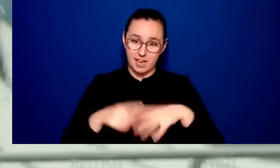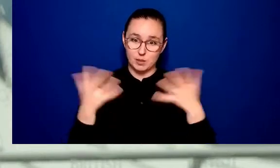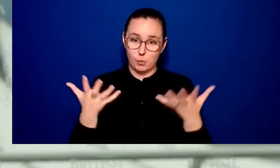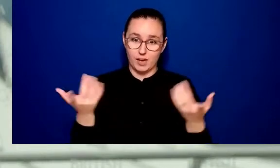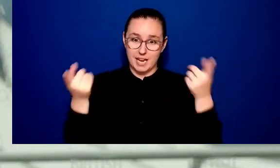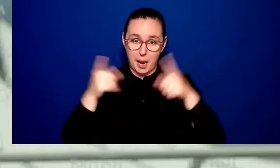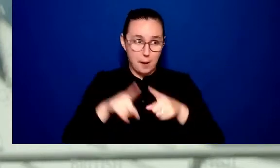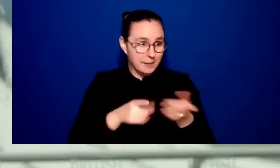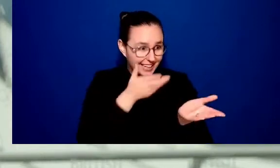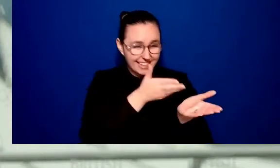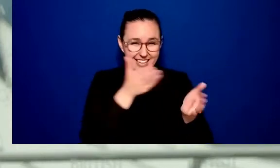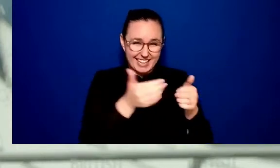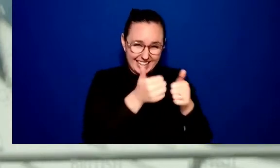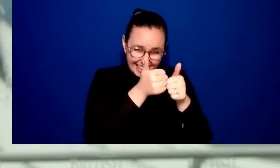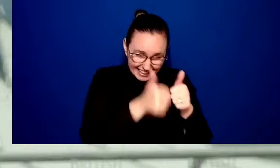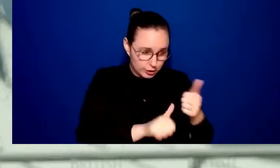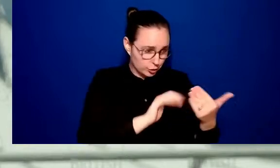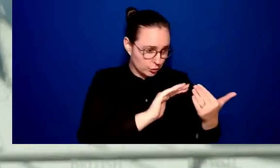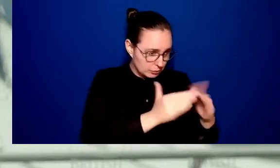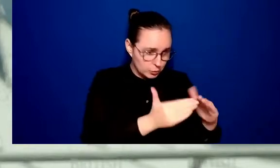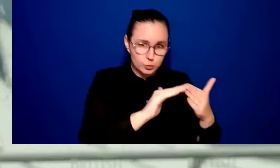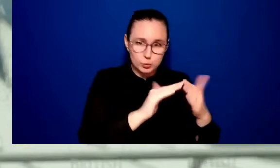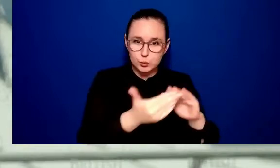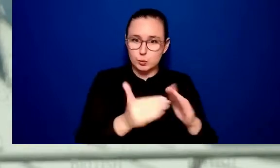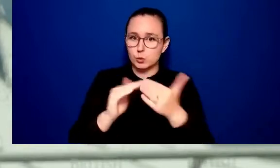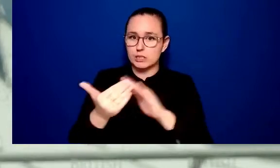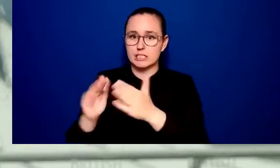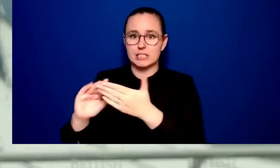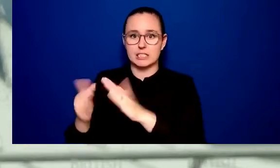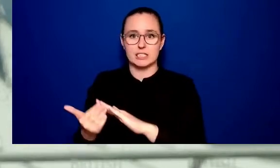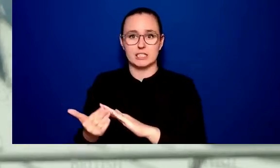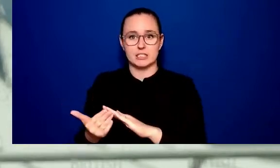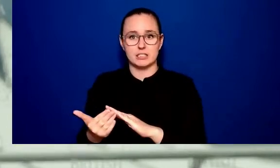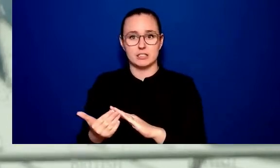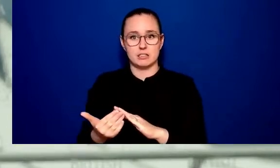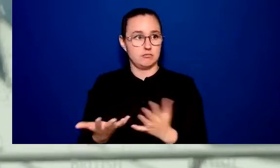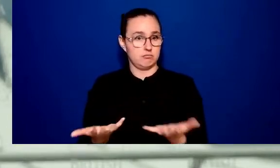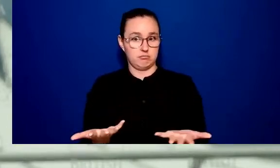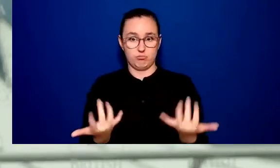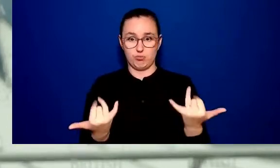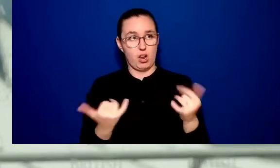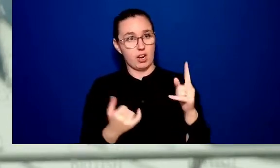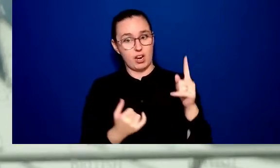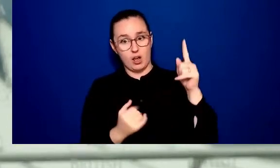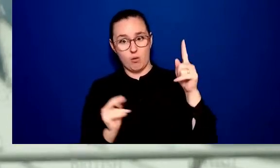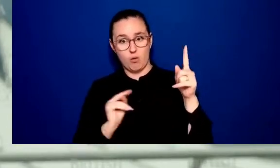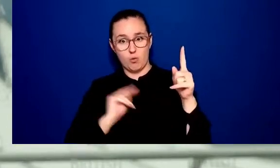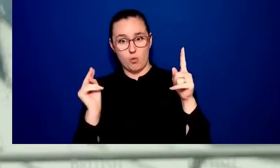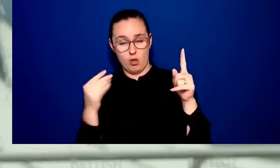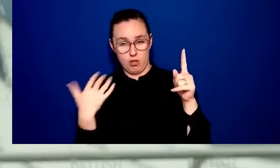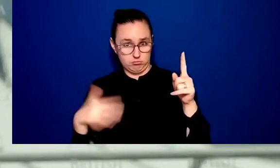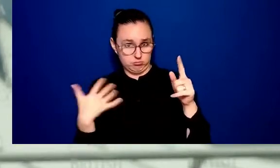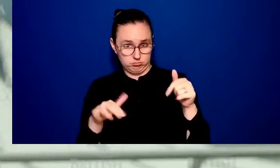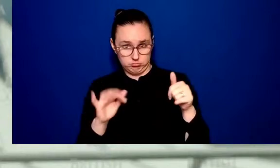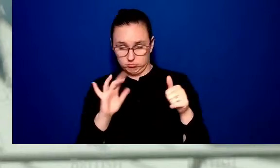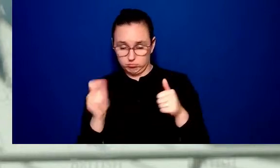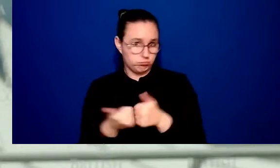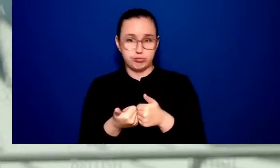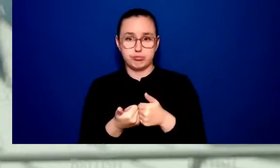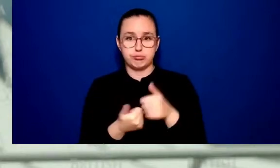We're seeing right now that the North is a challenge, and part of that is related and it's not